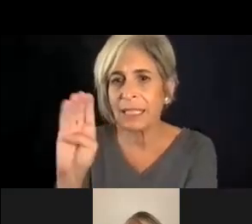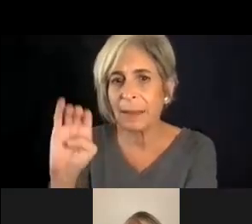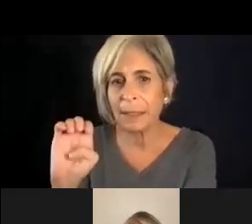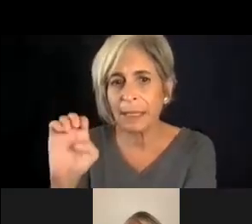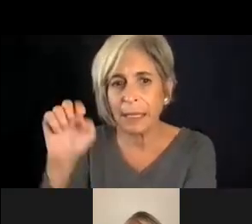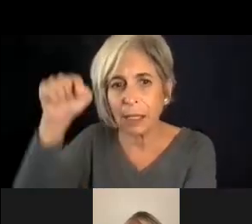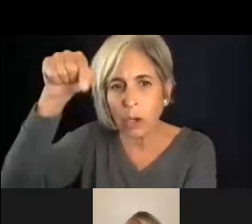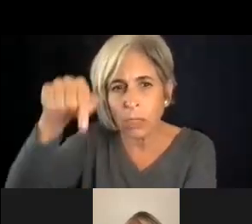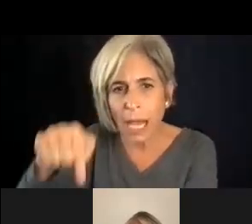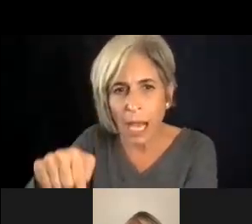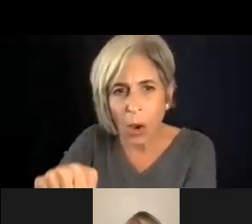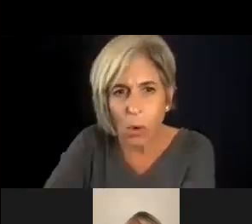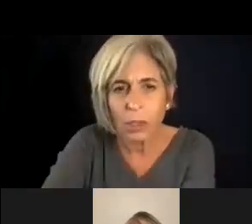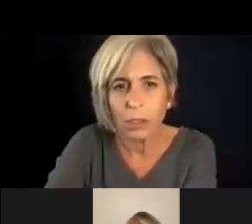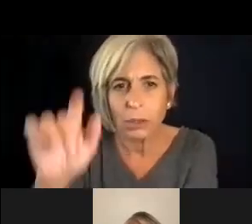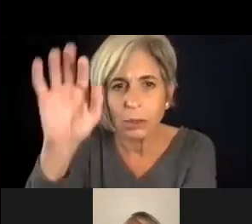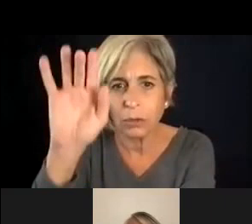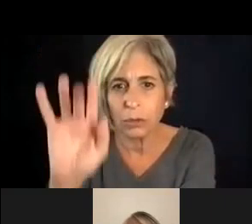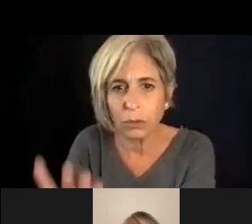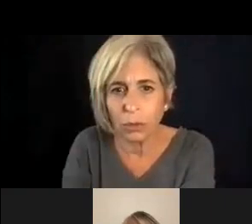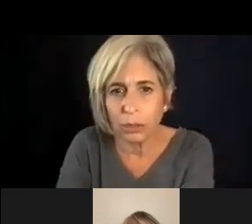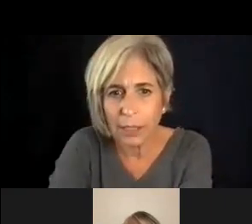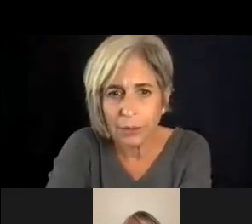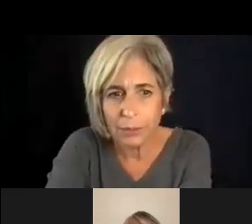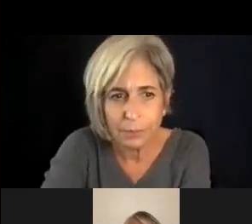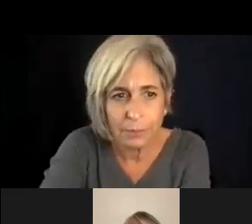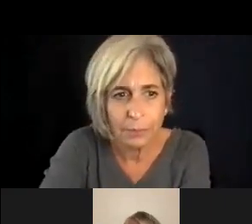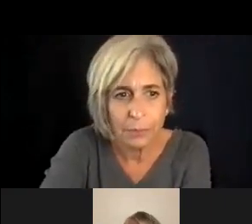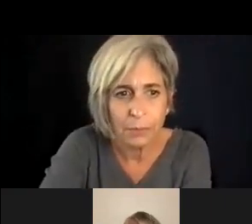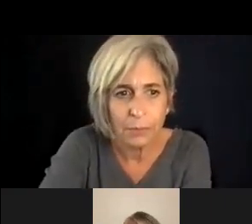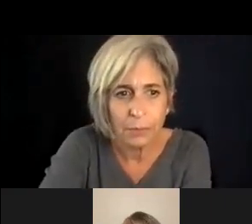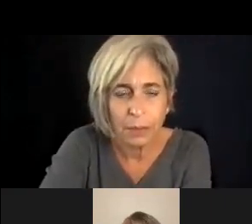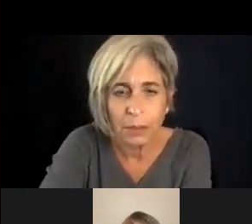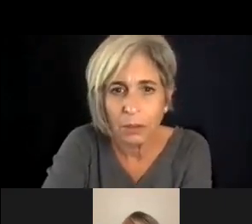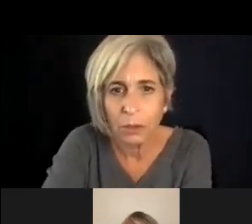Elizabeth: okay let me see what I can do.